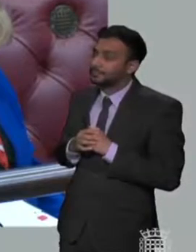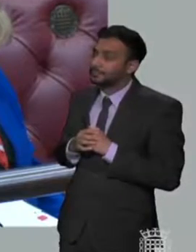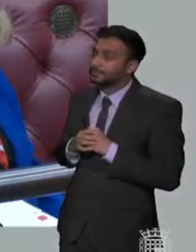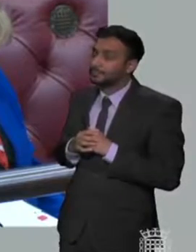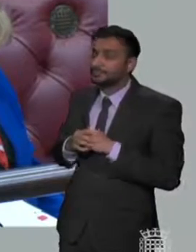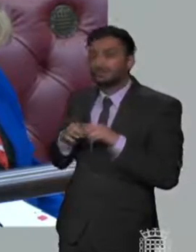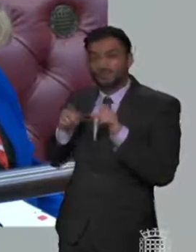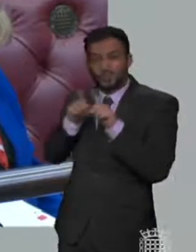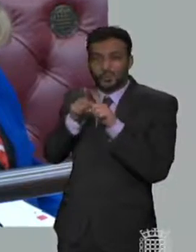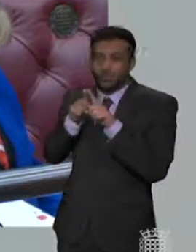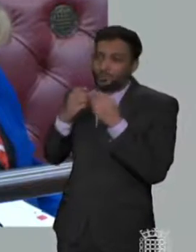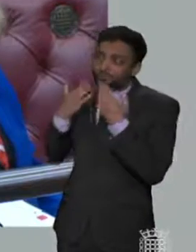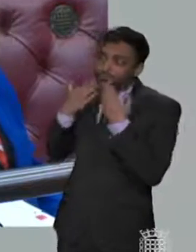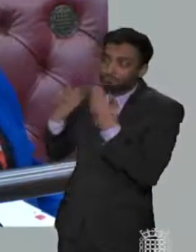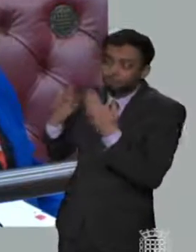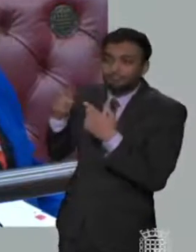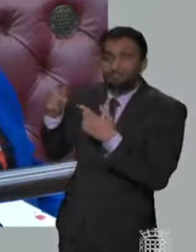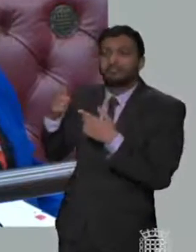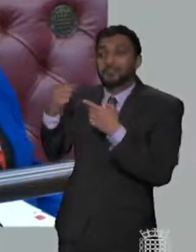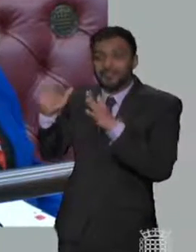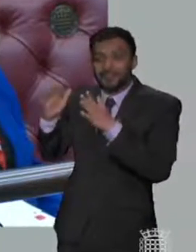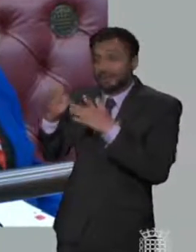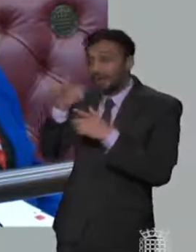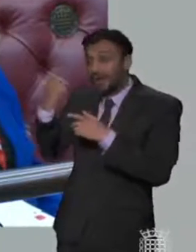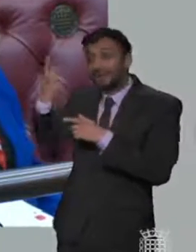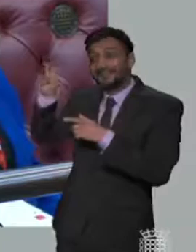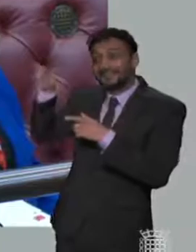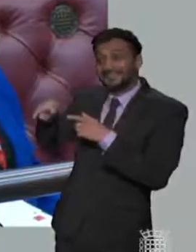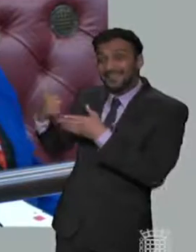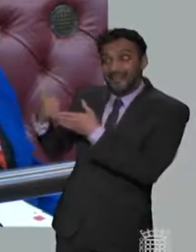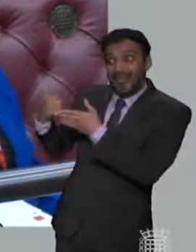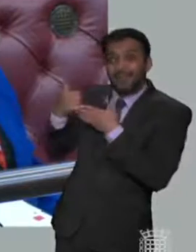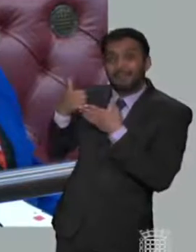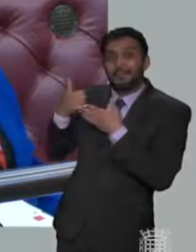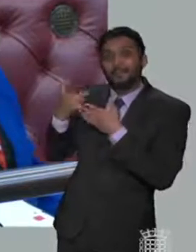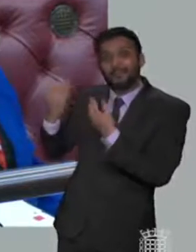somebody to teach me to use sign language to say i beg to move however i i failed on